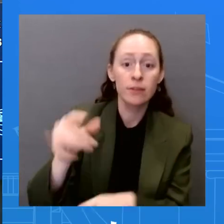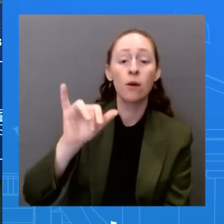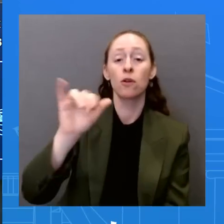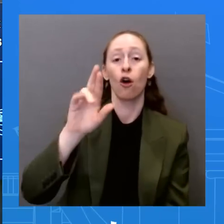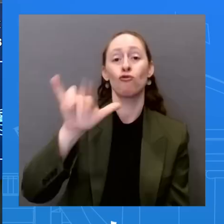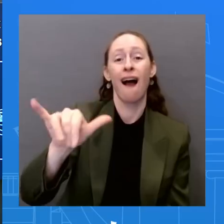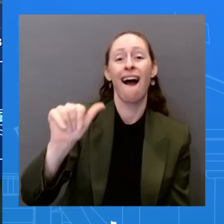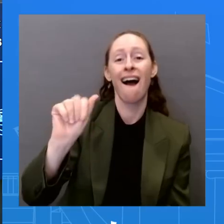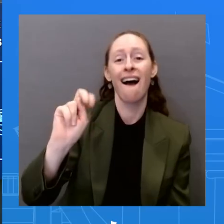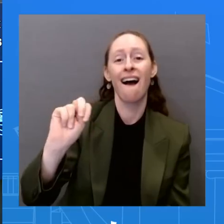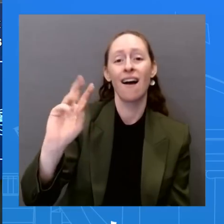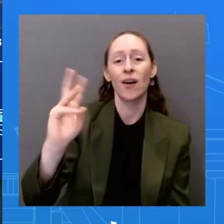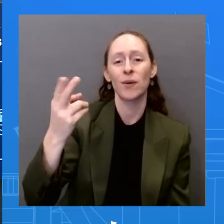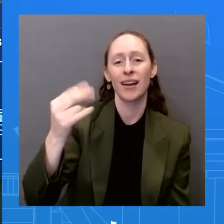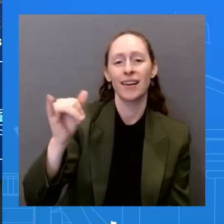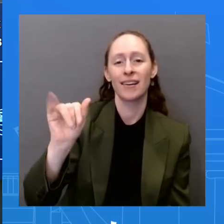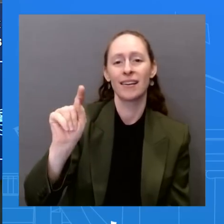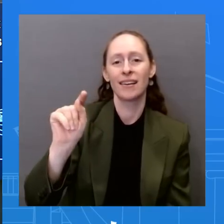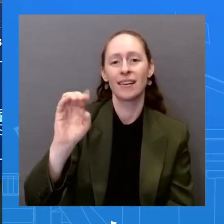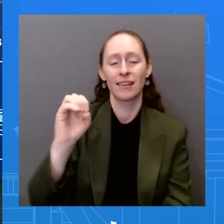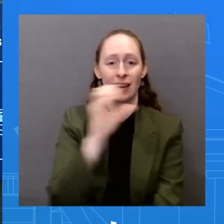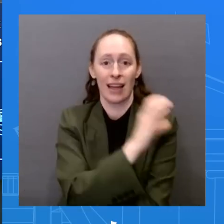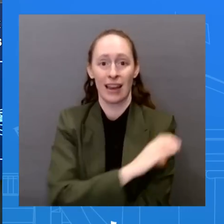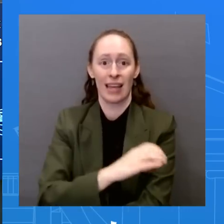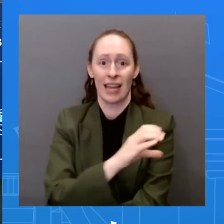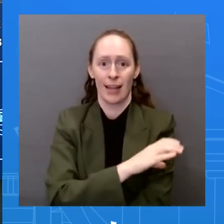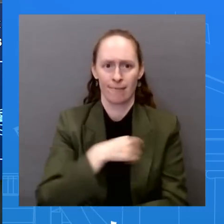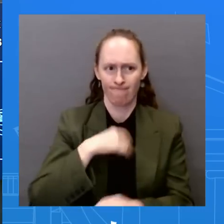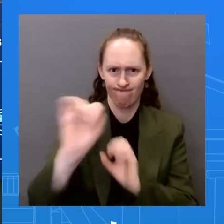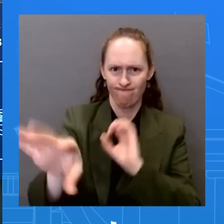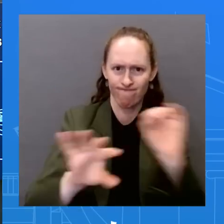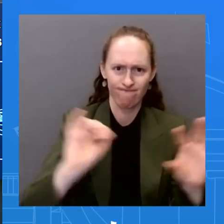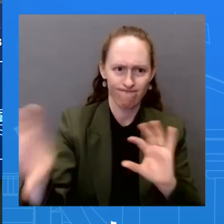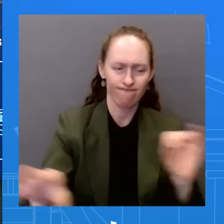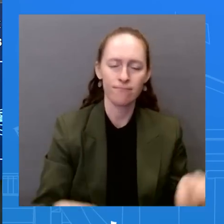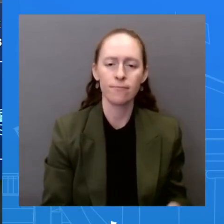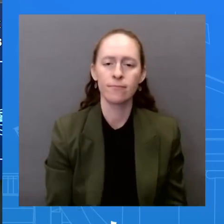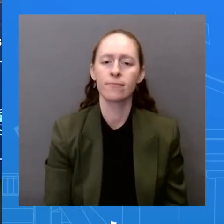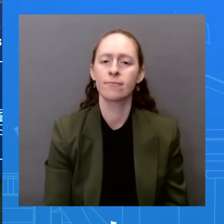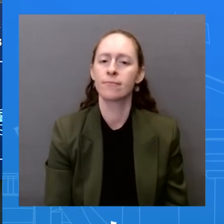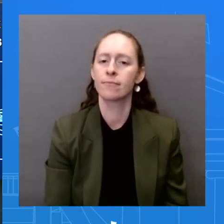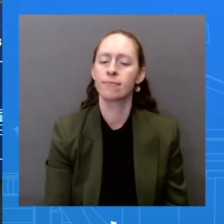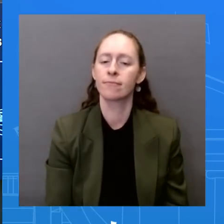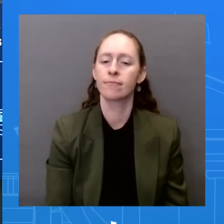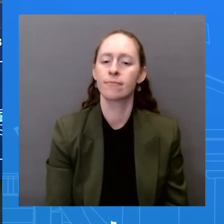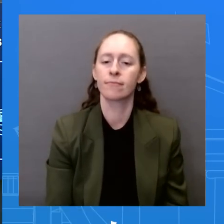and now we're really on to the next level, which is making sure that everyone who needs it gets it. Ms. Jean-Pierre: And just a couple more. April.